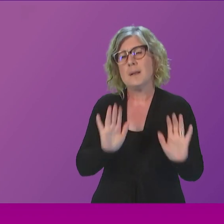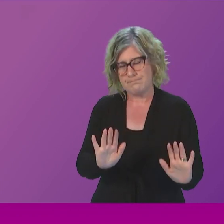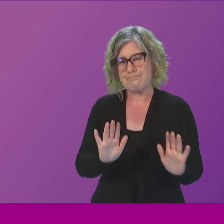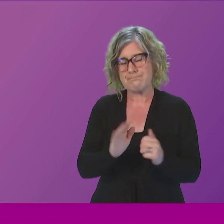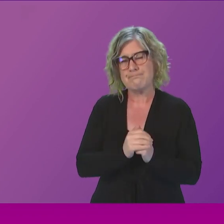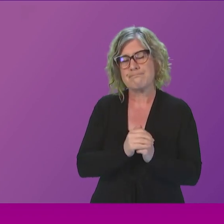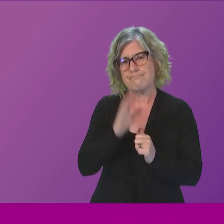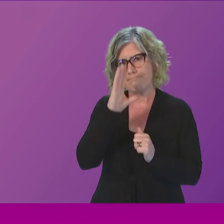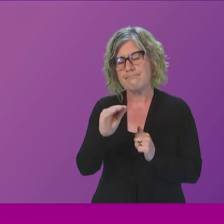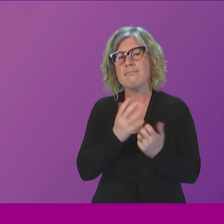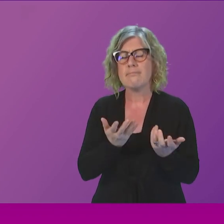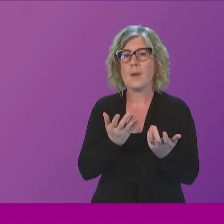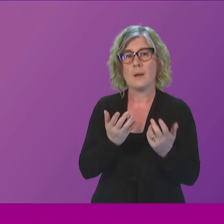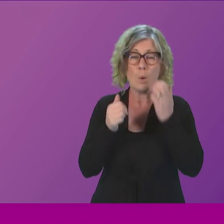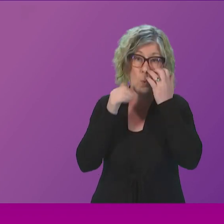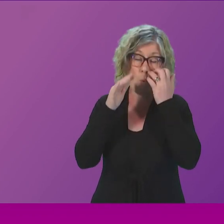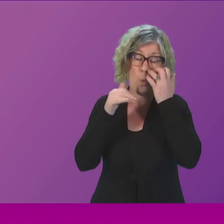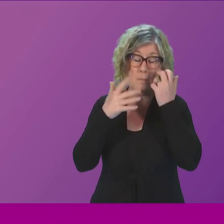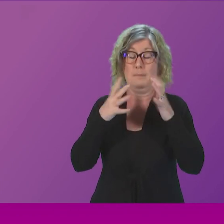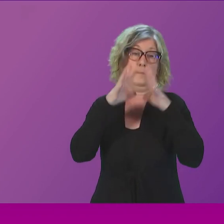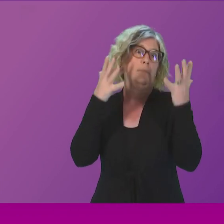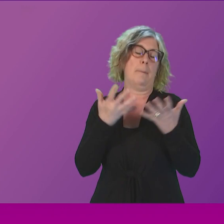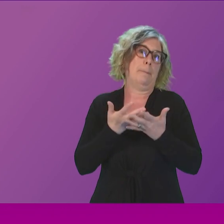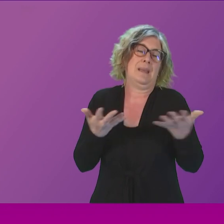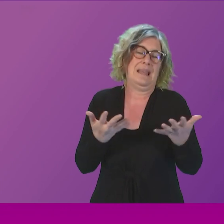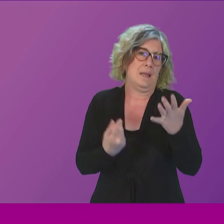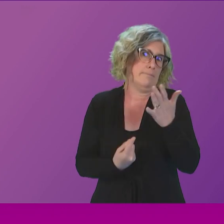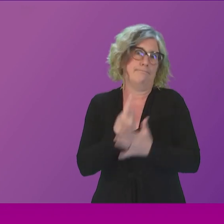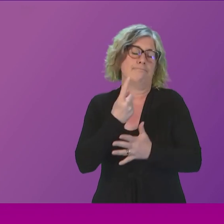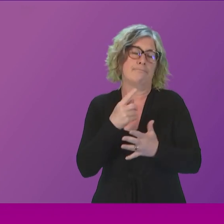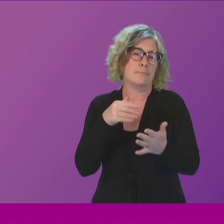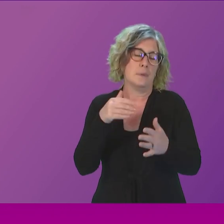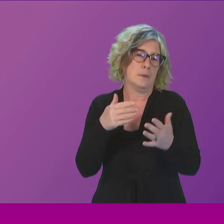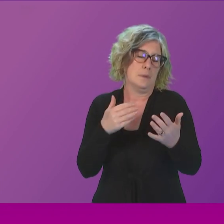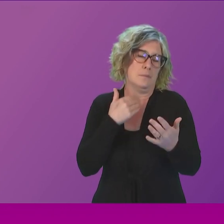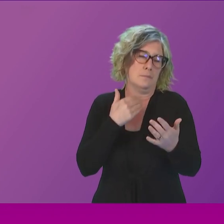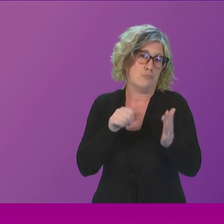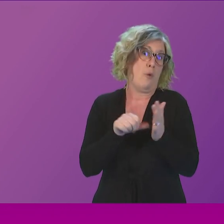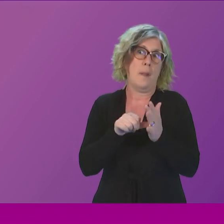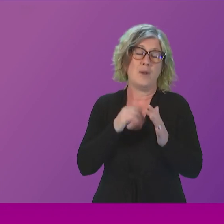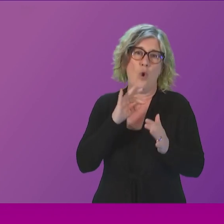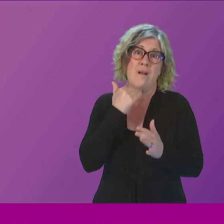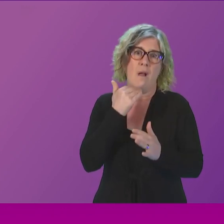There is a global shortage of oncologists and we have been working over the past 16